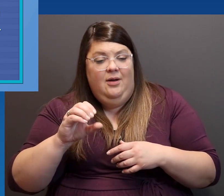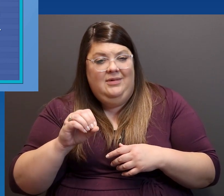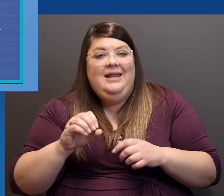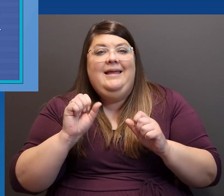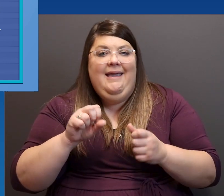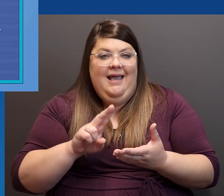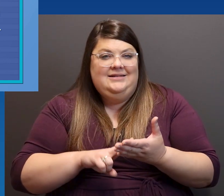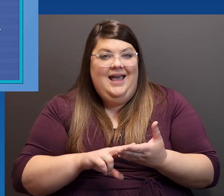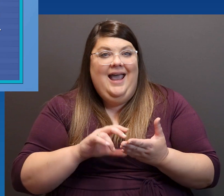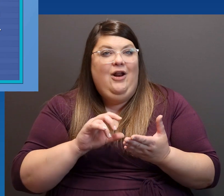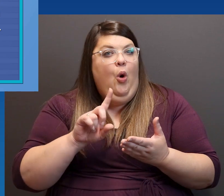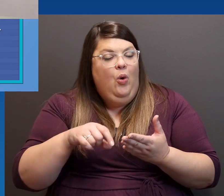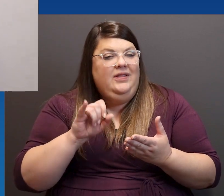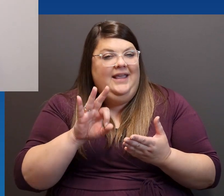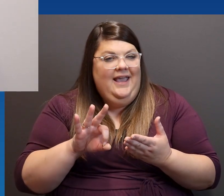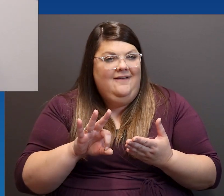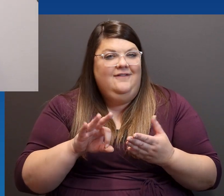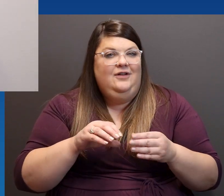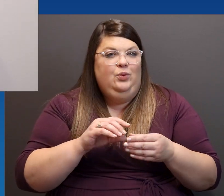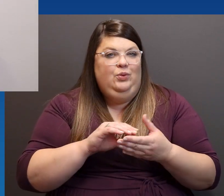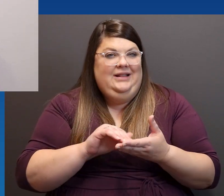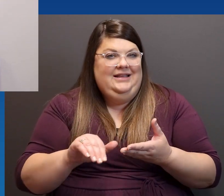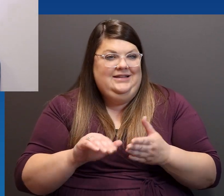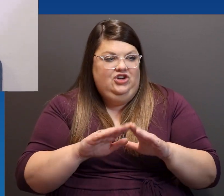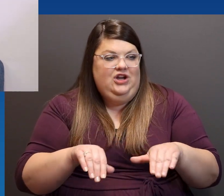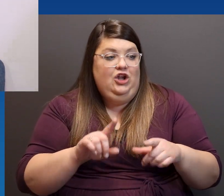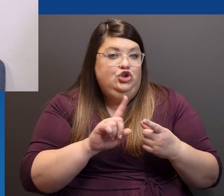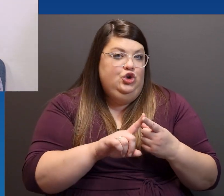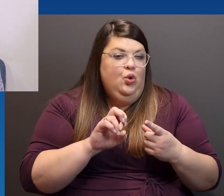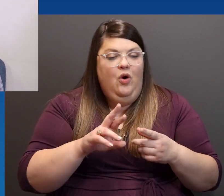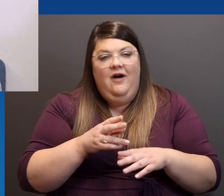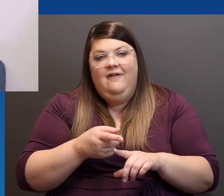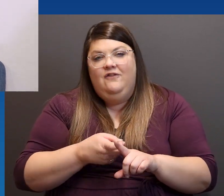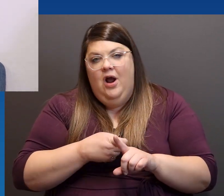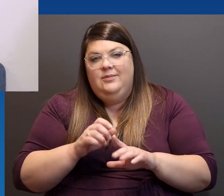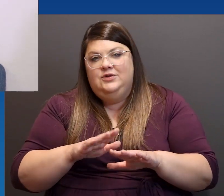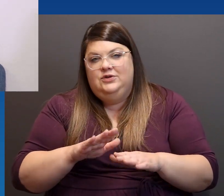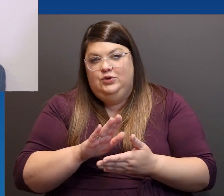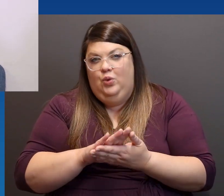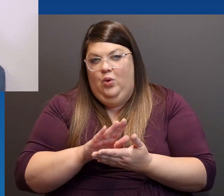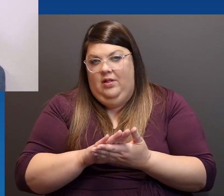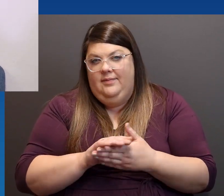to, or from school. A copy of the Sign-In/Sign-Out record must be submitted